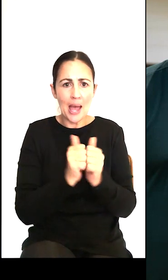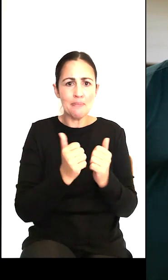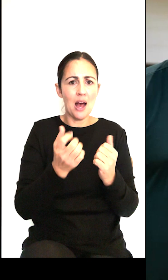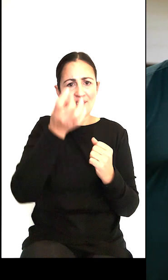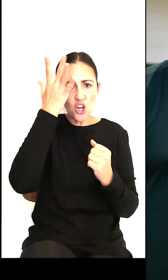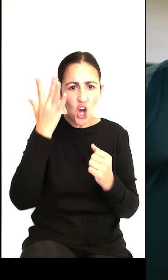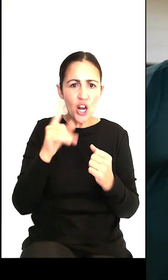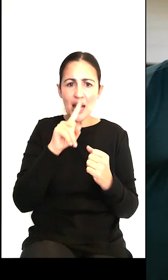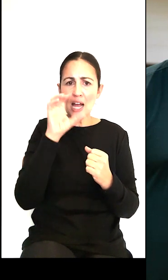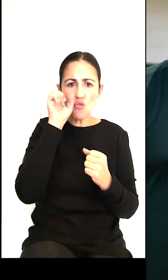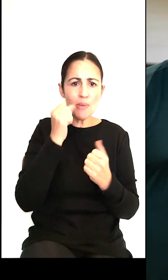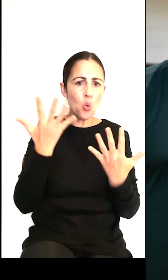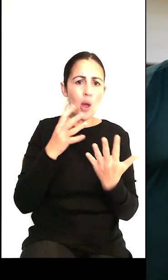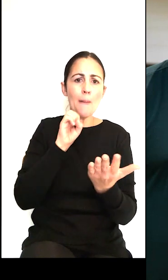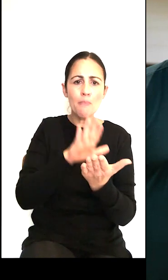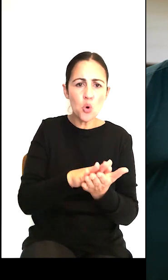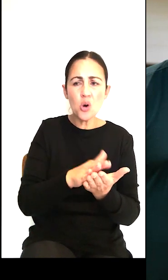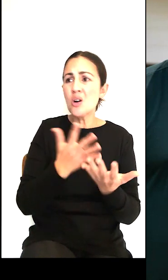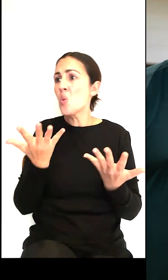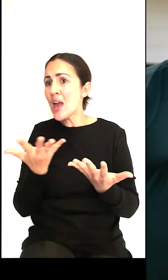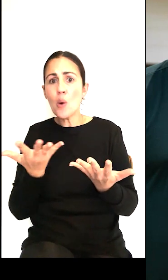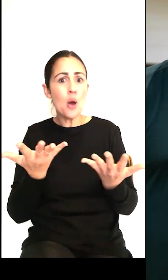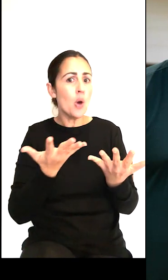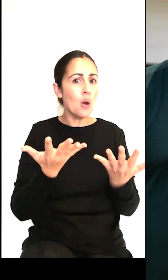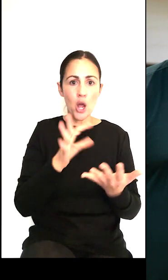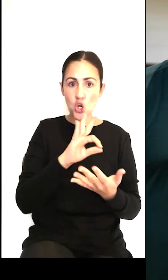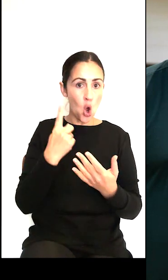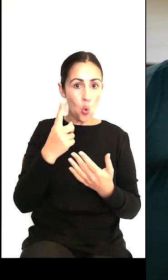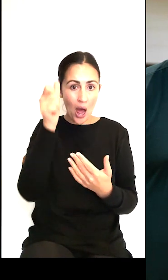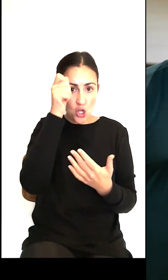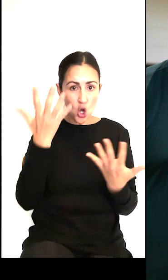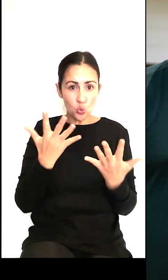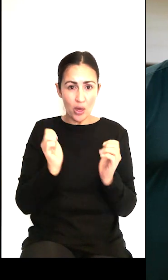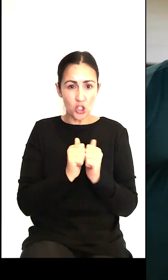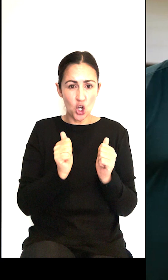They couldn't locate it. No one knew where it was. Maybe no one even knew there was one in existence.